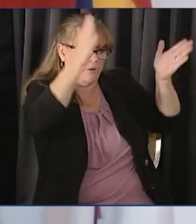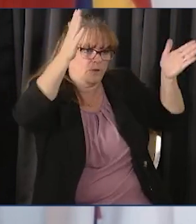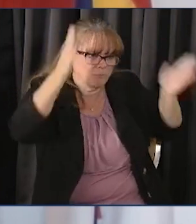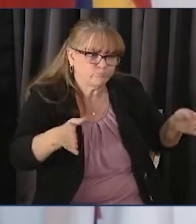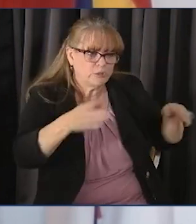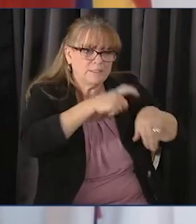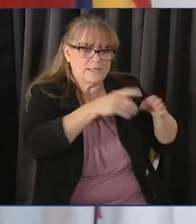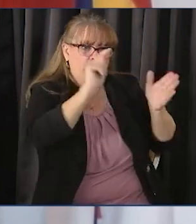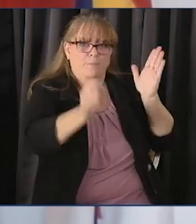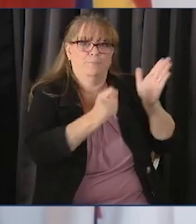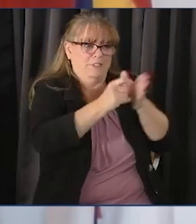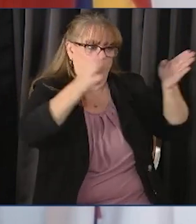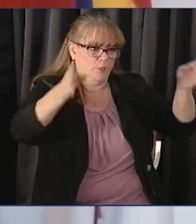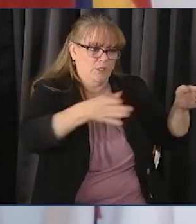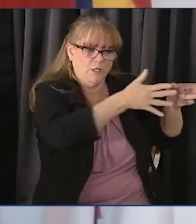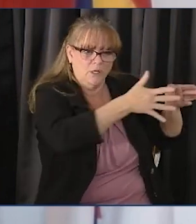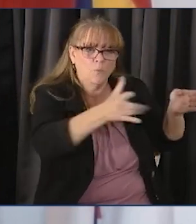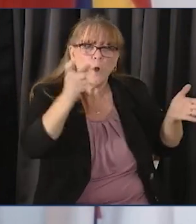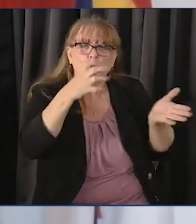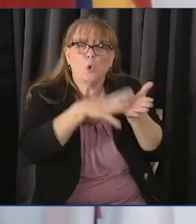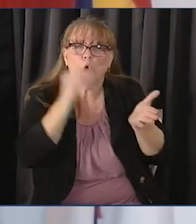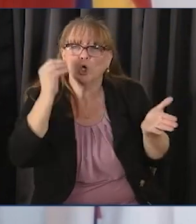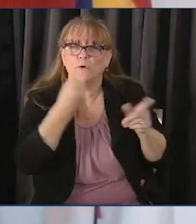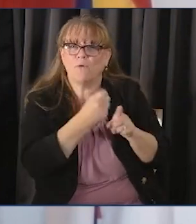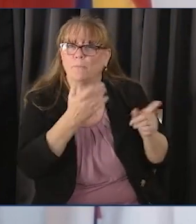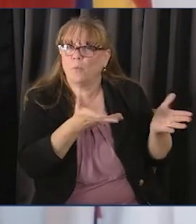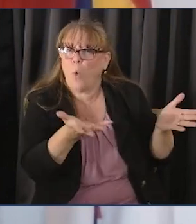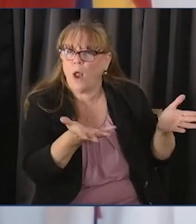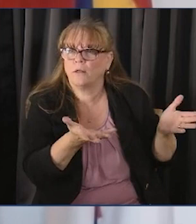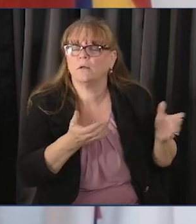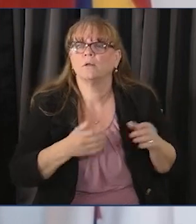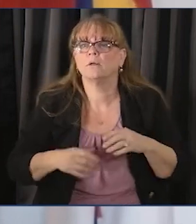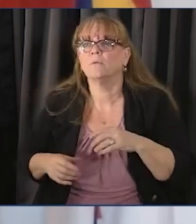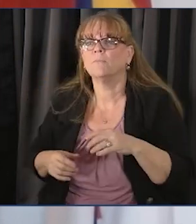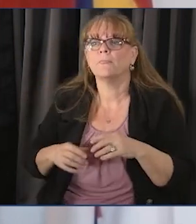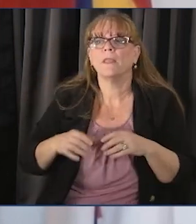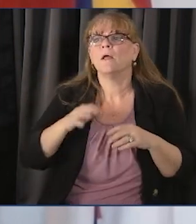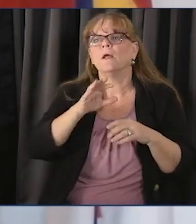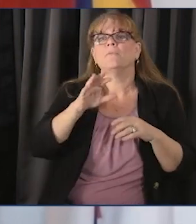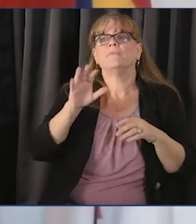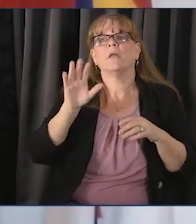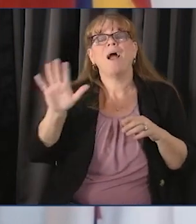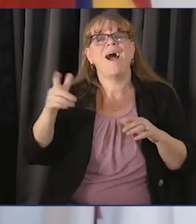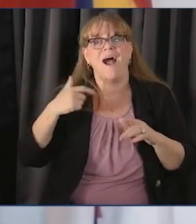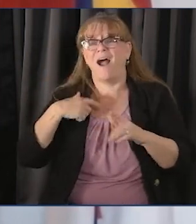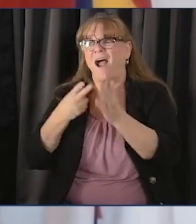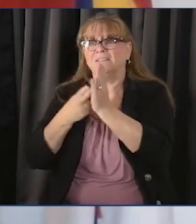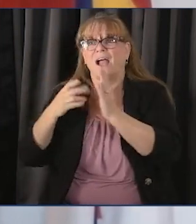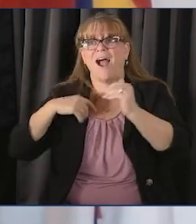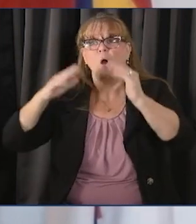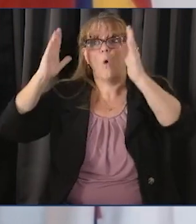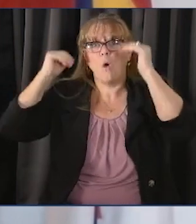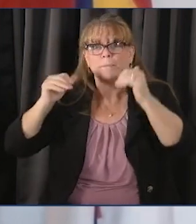be a plus team on this to really help get every possible dose out as quickly as possible.